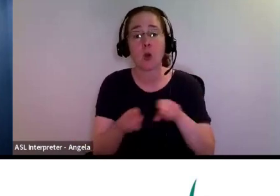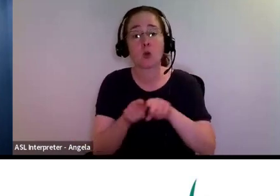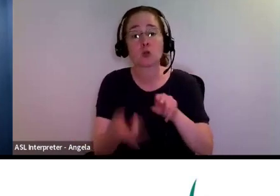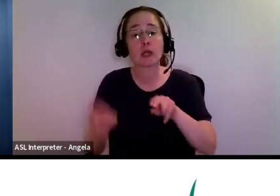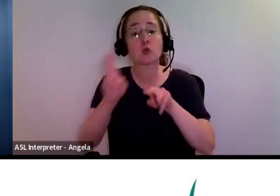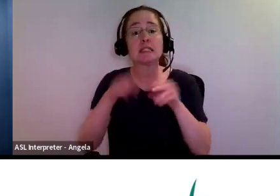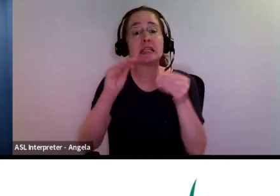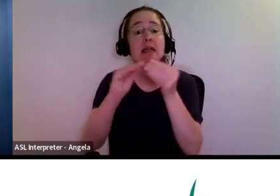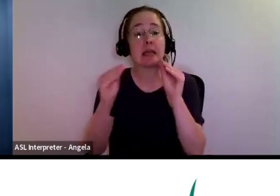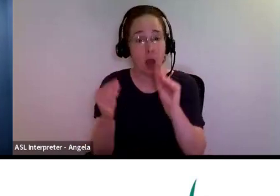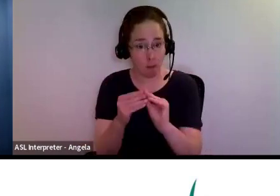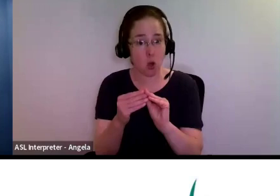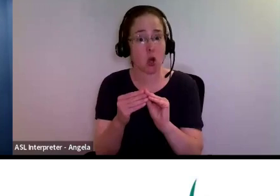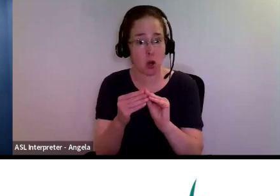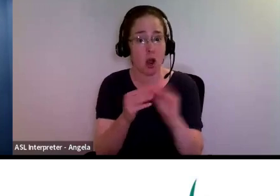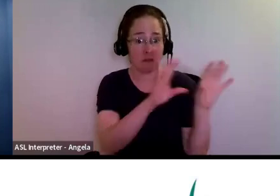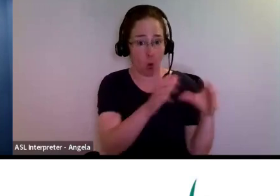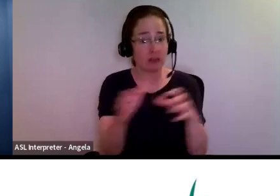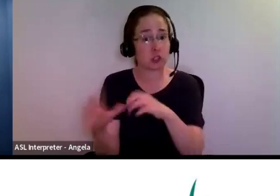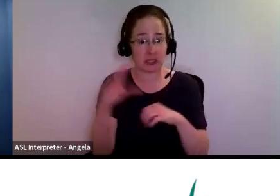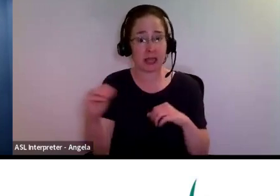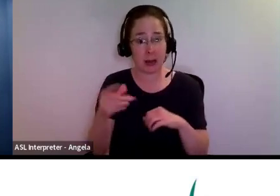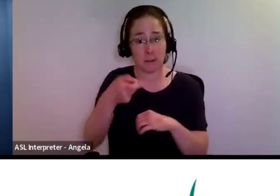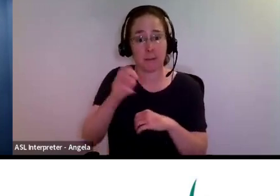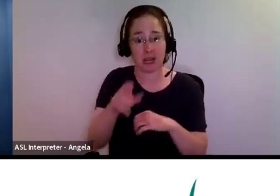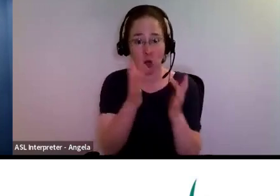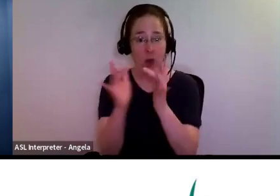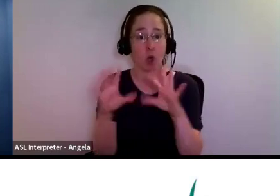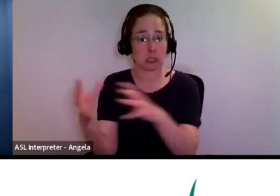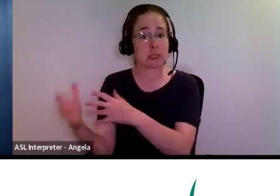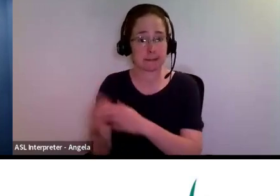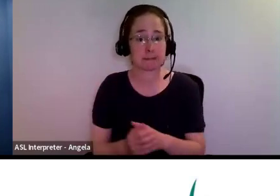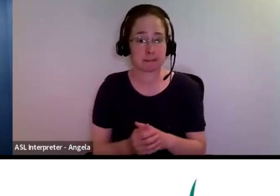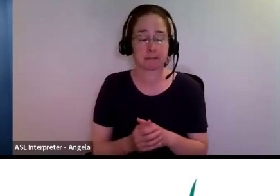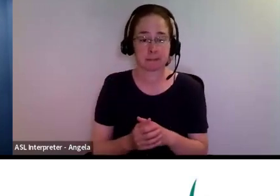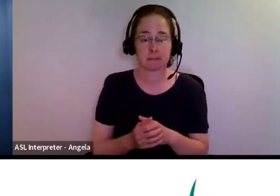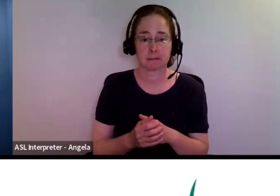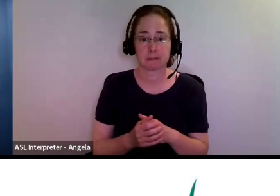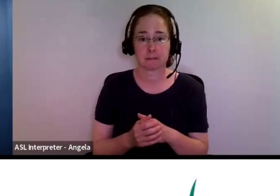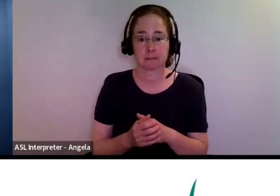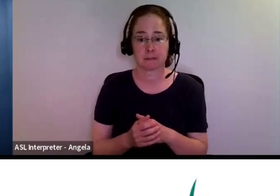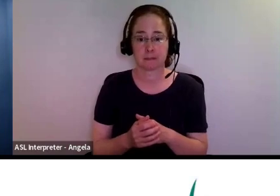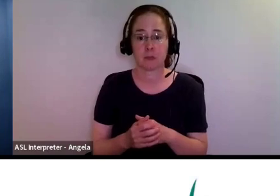numbers of coalition and peer networks. We also wanted to